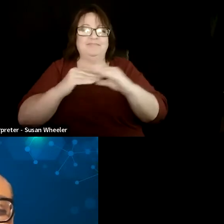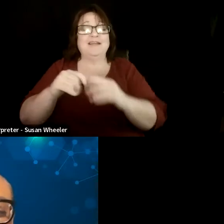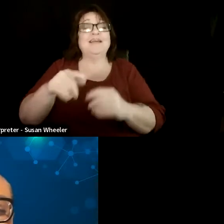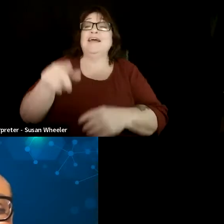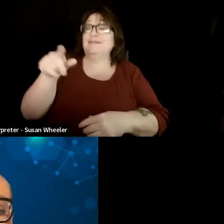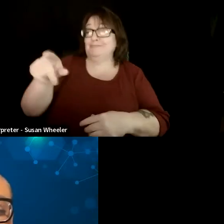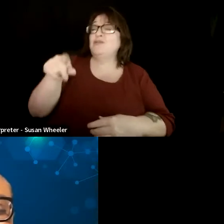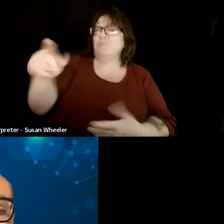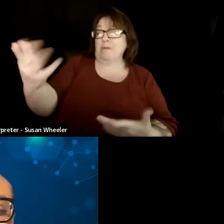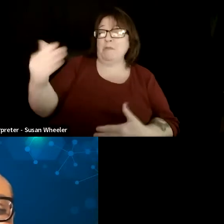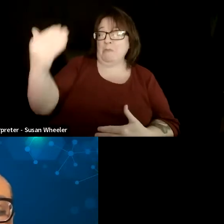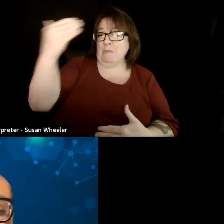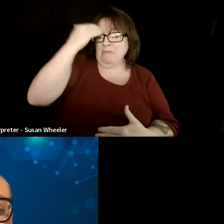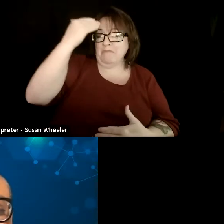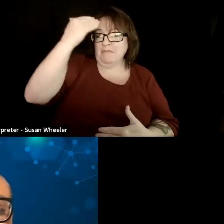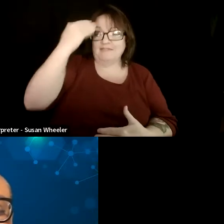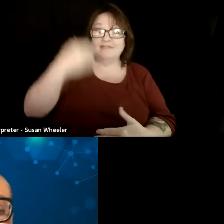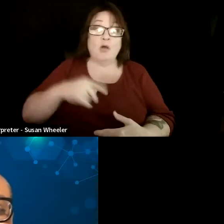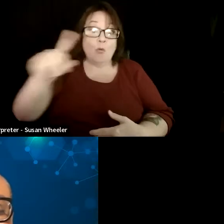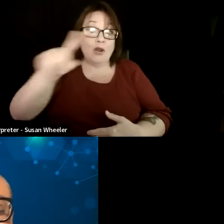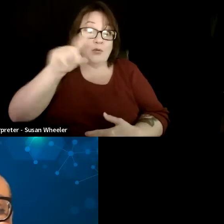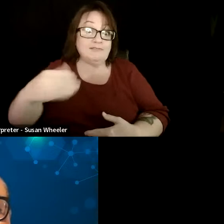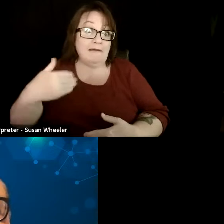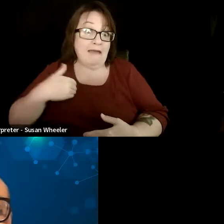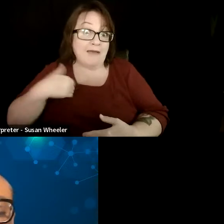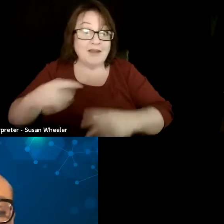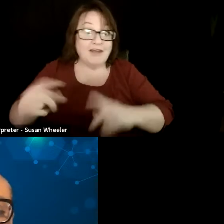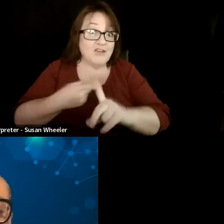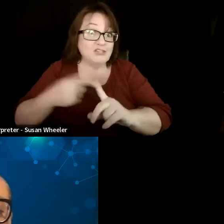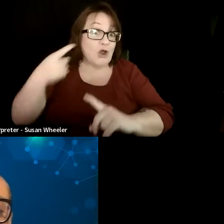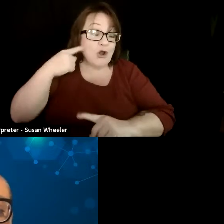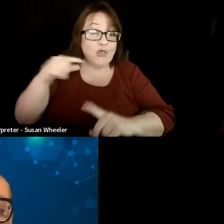a question that I know I had when I first heard the term,